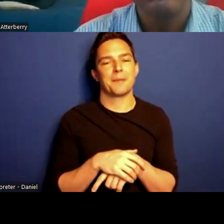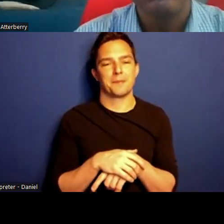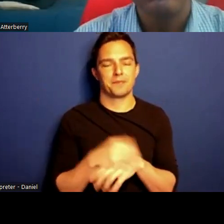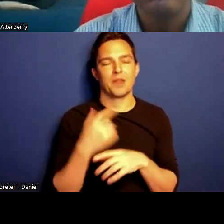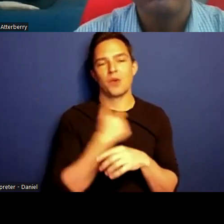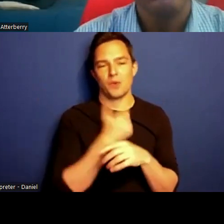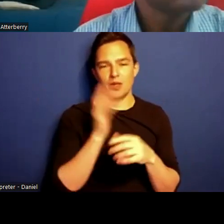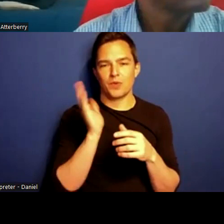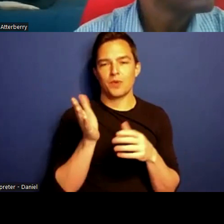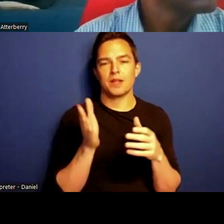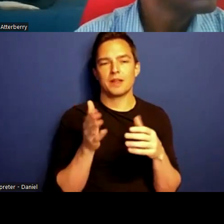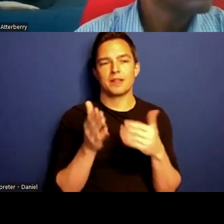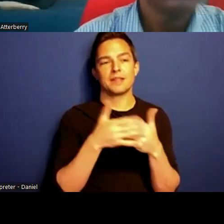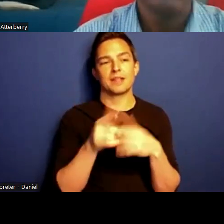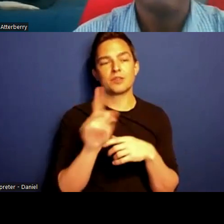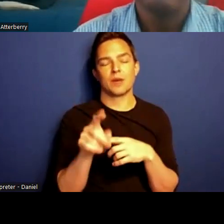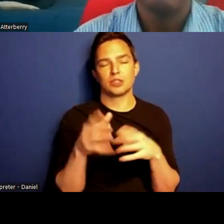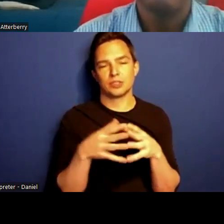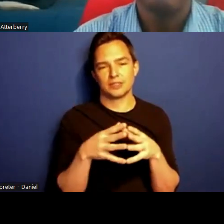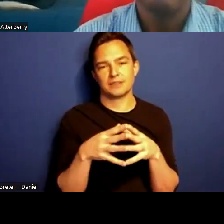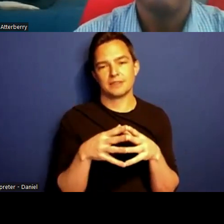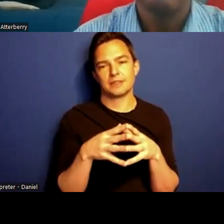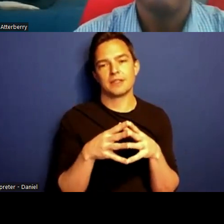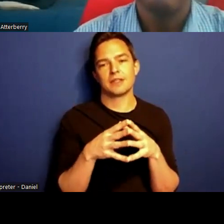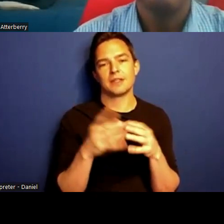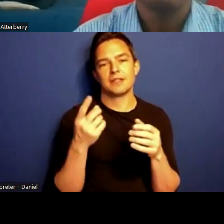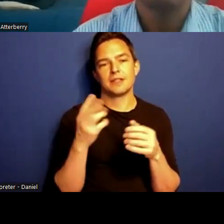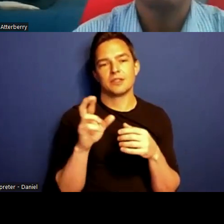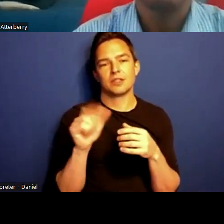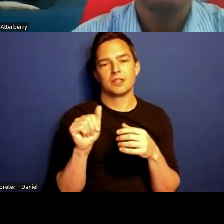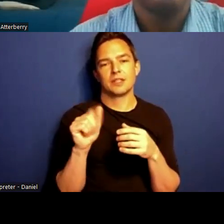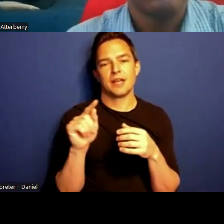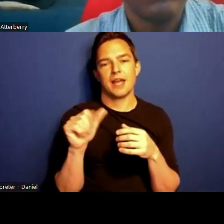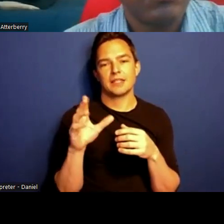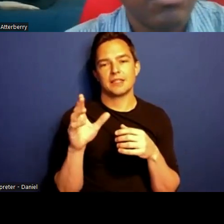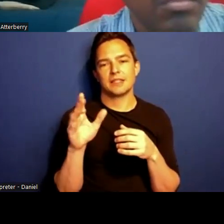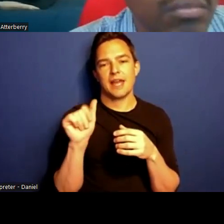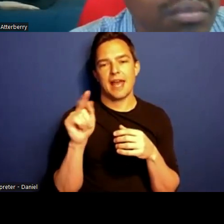to the next question and Dr. Atterberry you're going to get a start it off on this